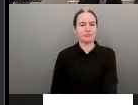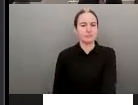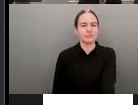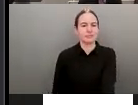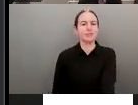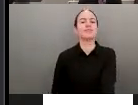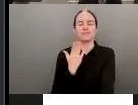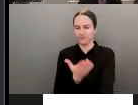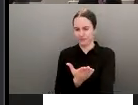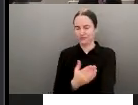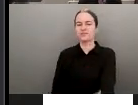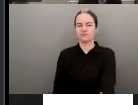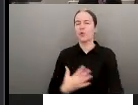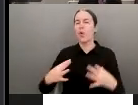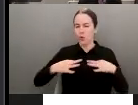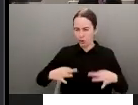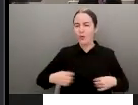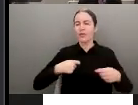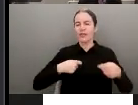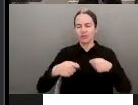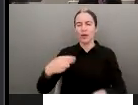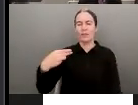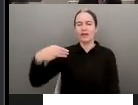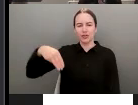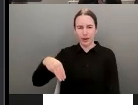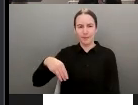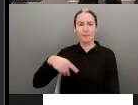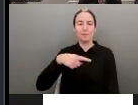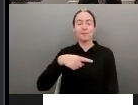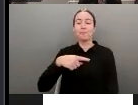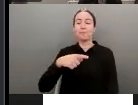Yes, here is the front page, when you open the app,